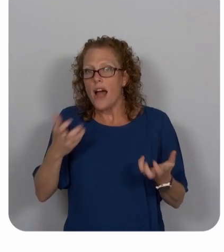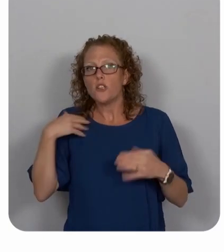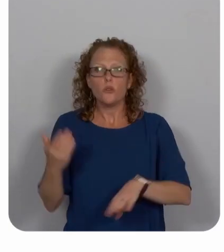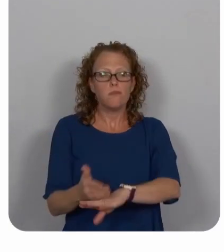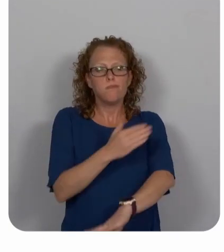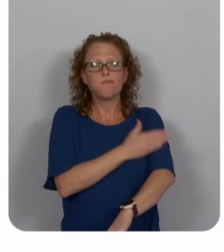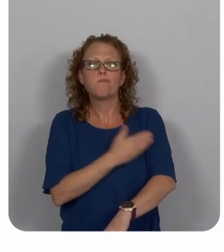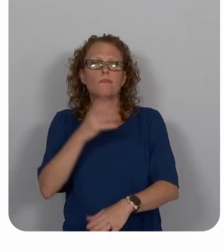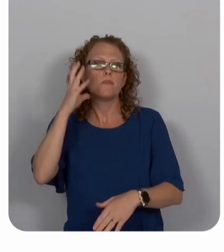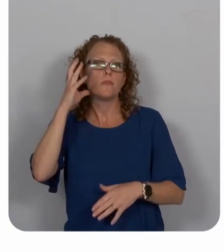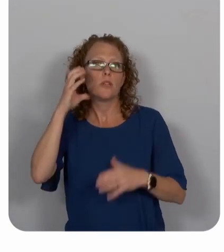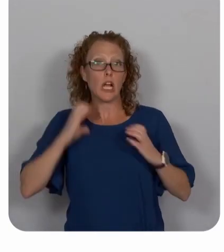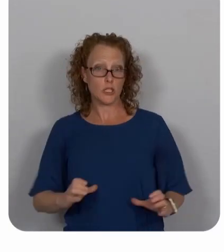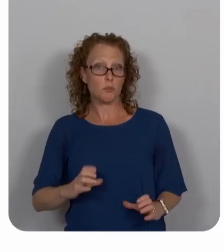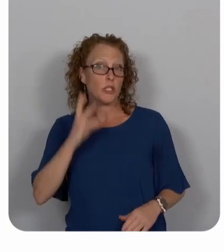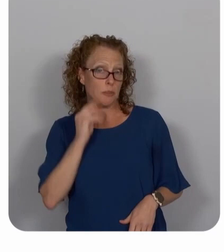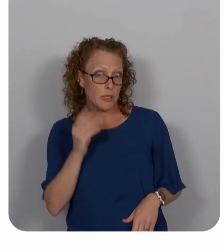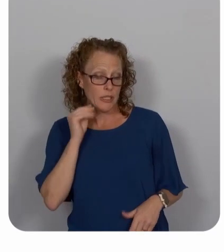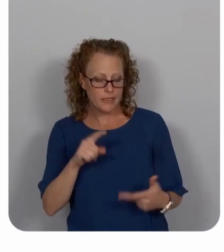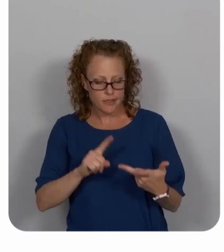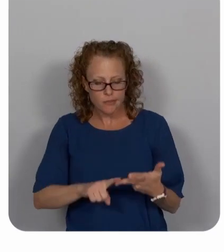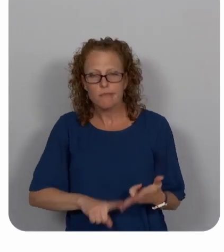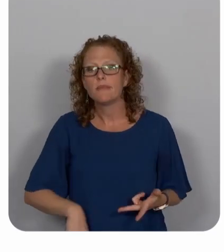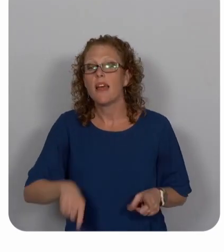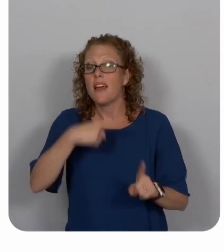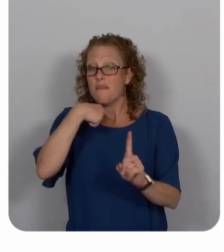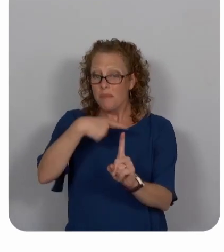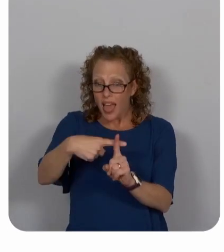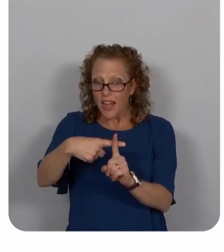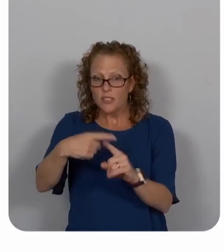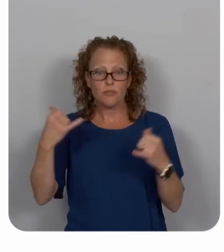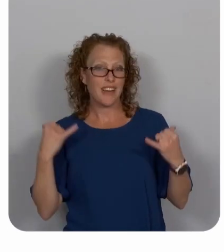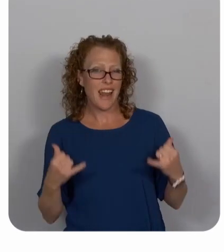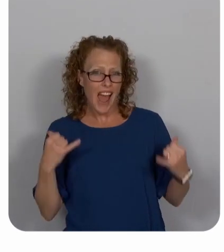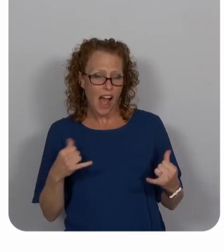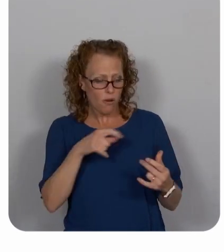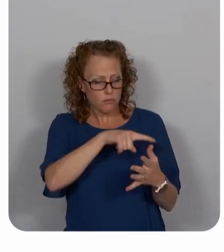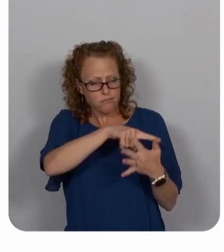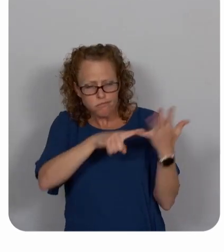and optimizing operational efficiencies at this scale requires the use of AI